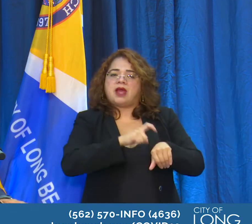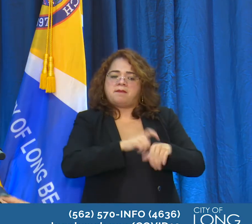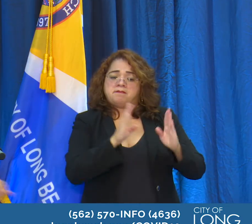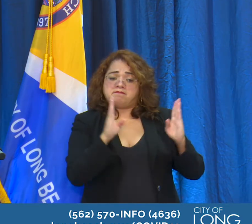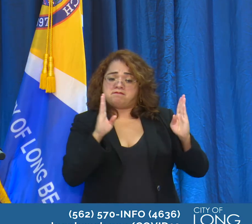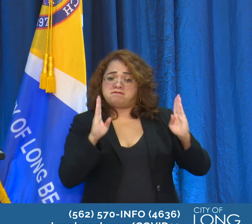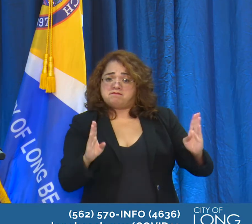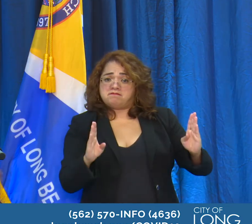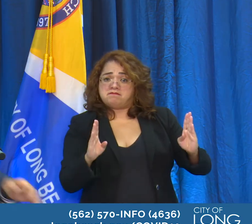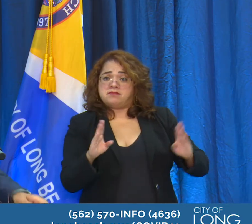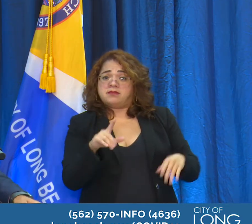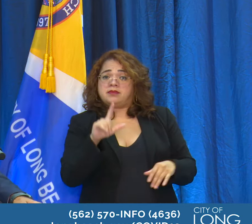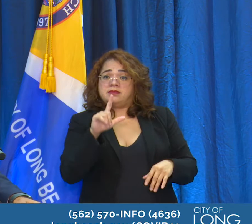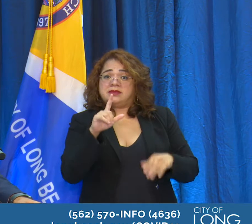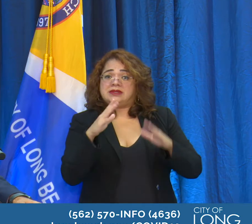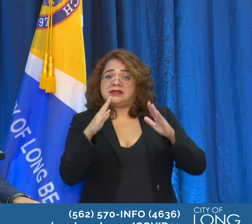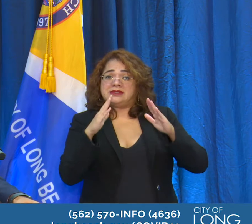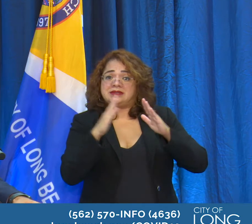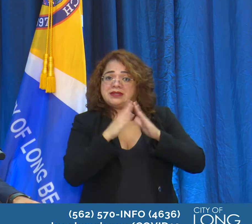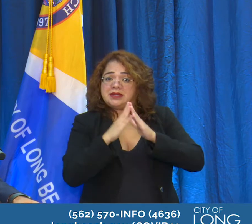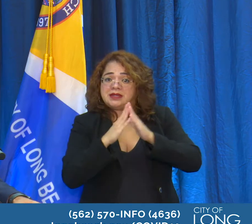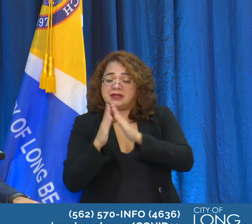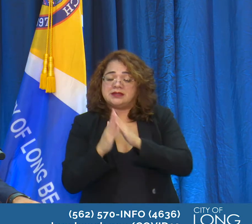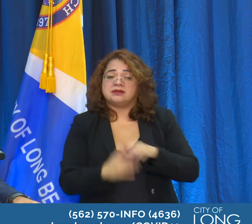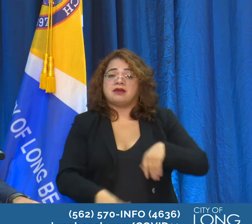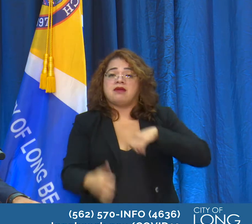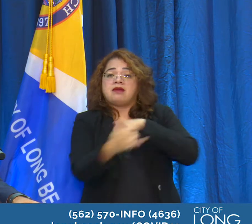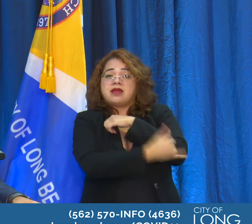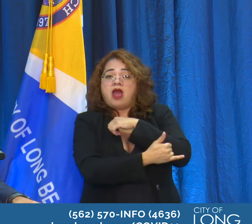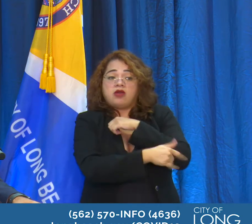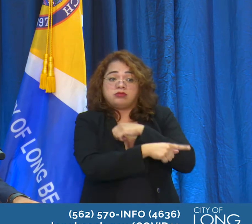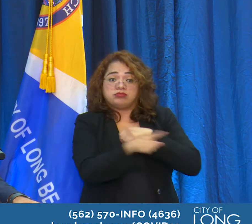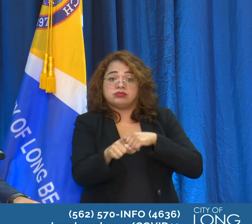and cities are making progress. So we are doing really well there.